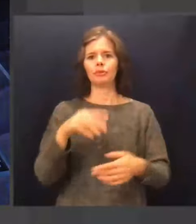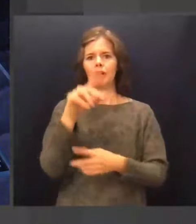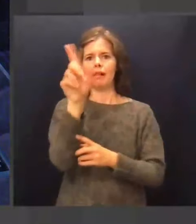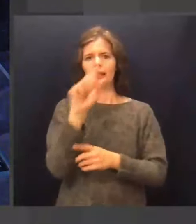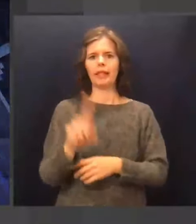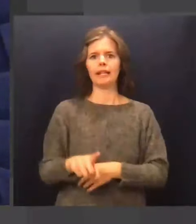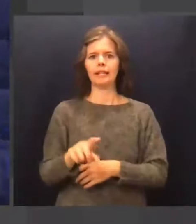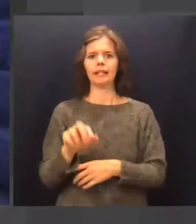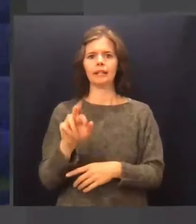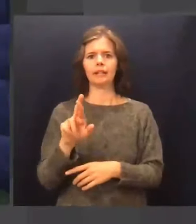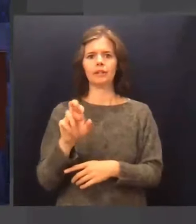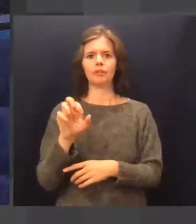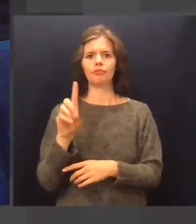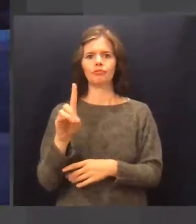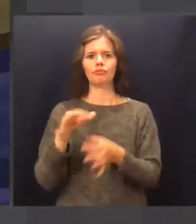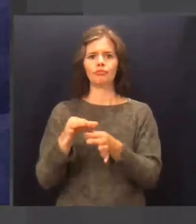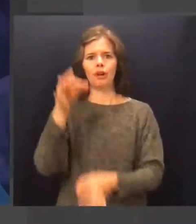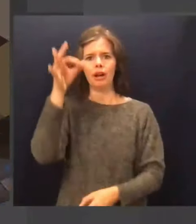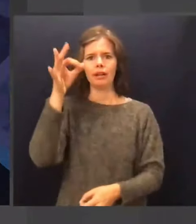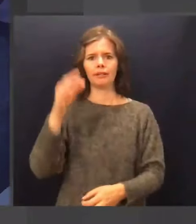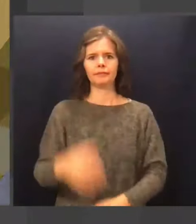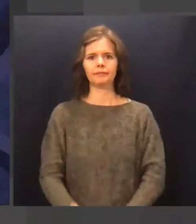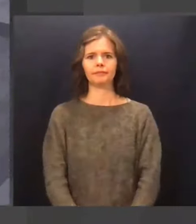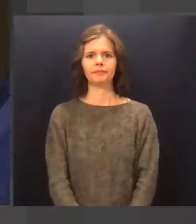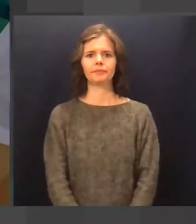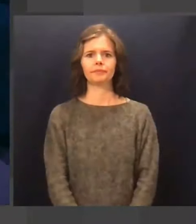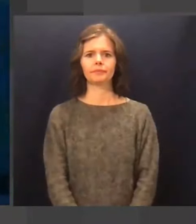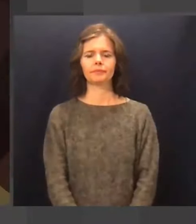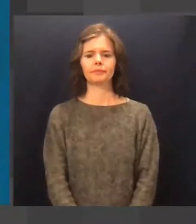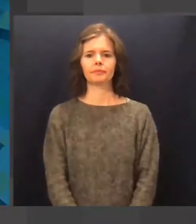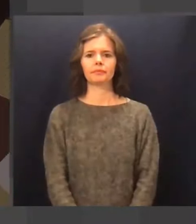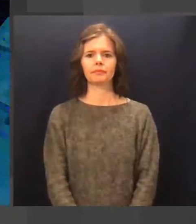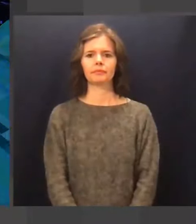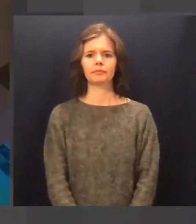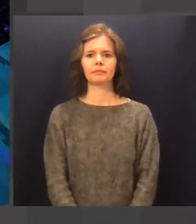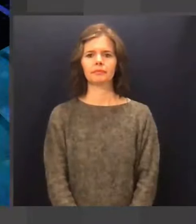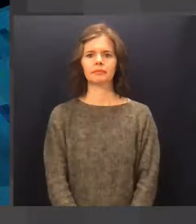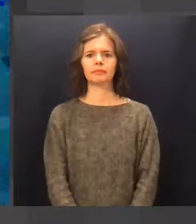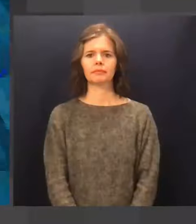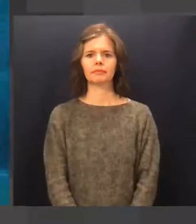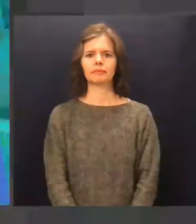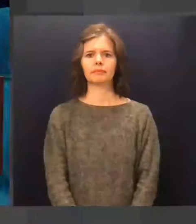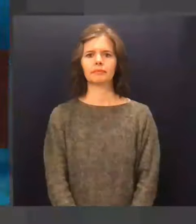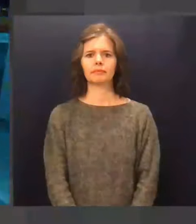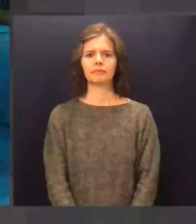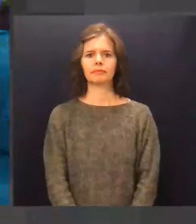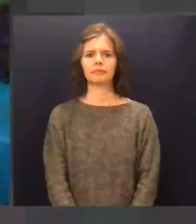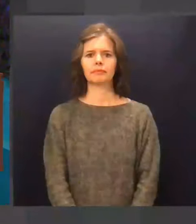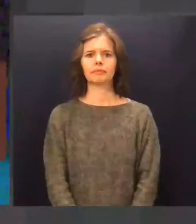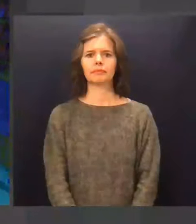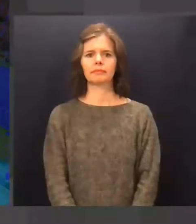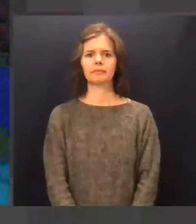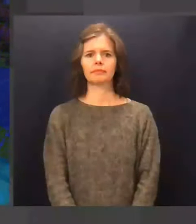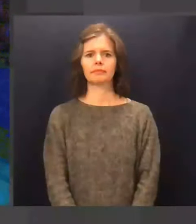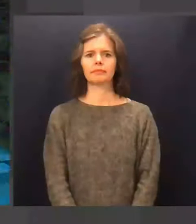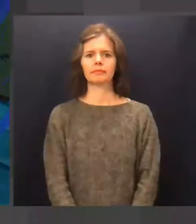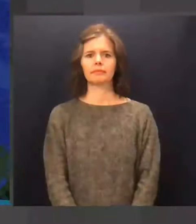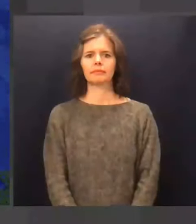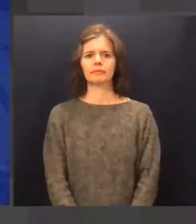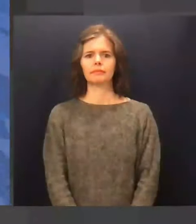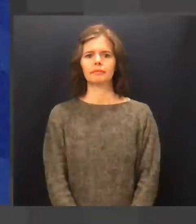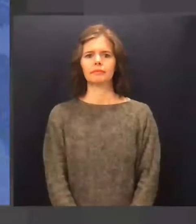LIGHTNING ROD.